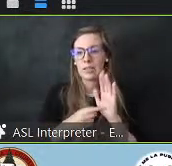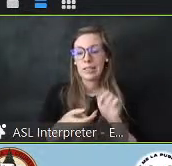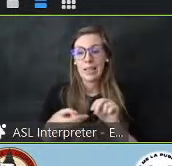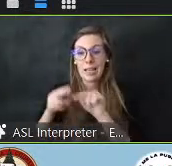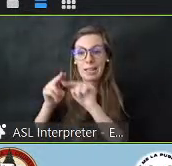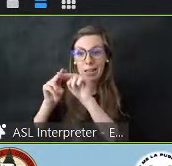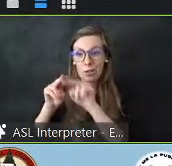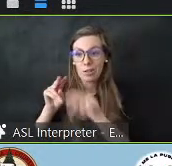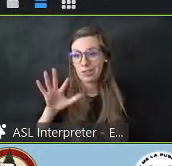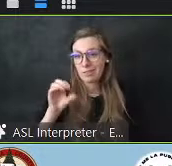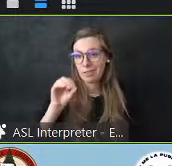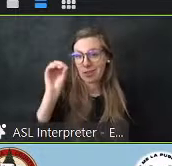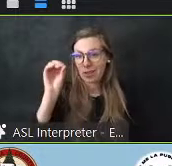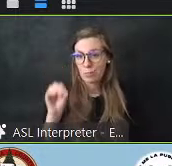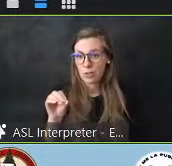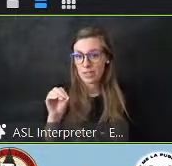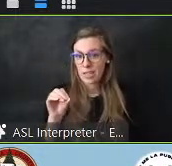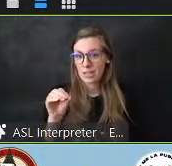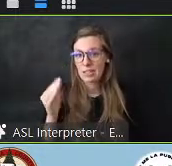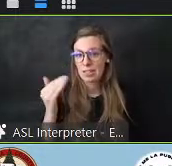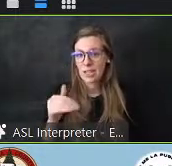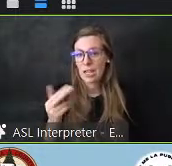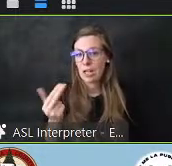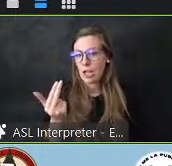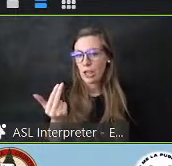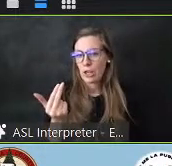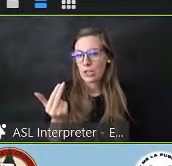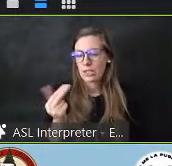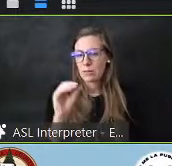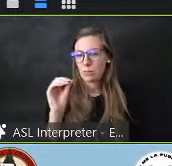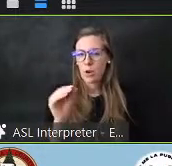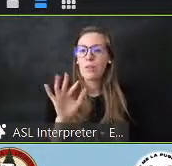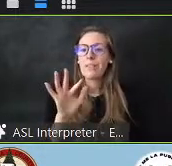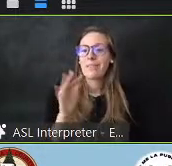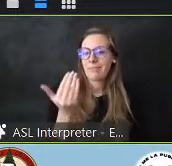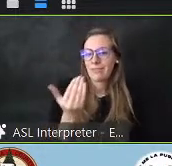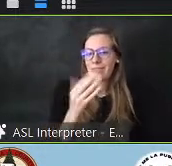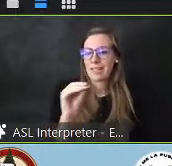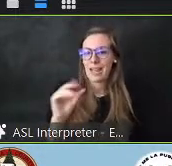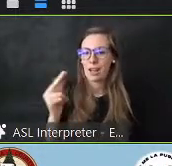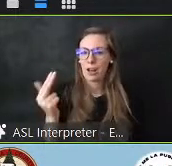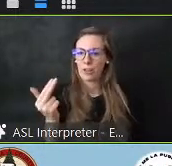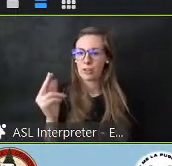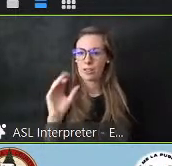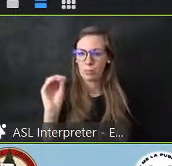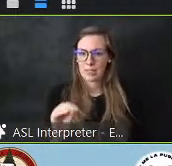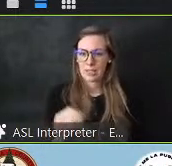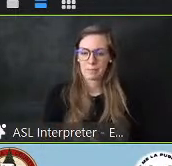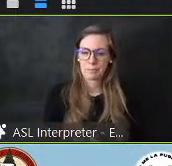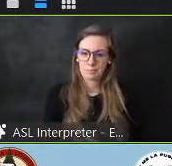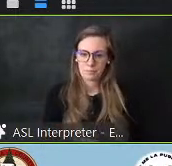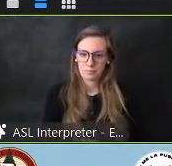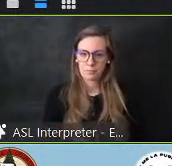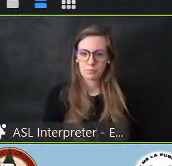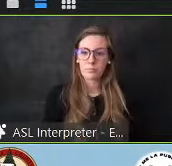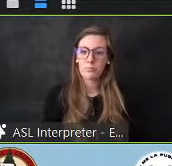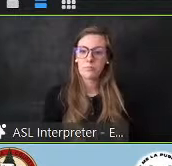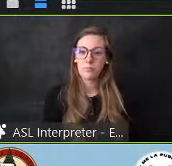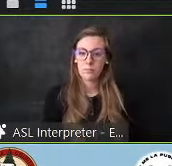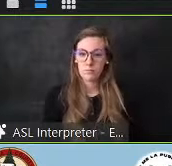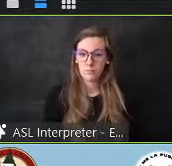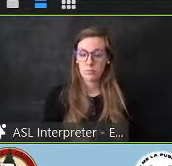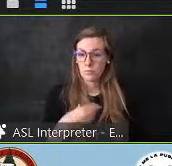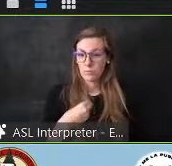and then in between the residents that are the white residents 10%.